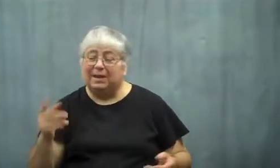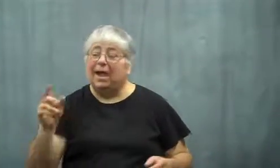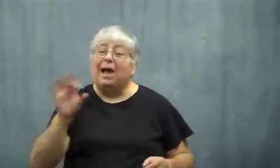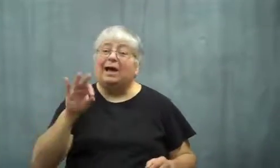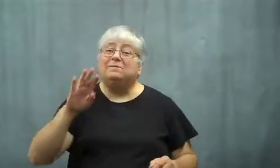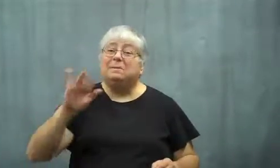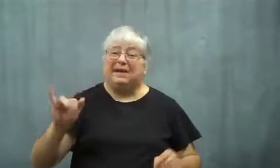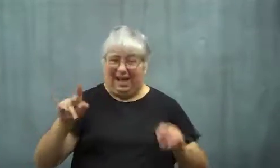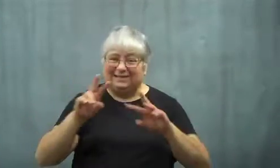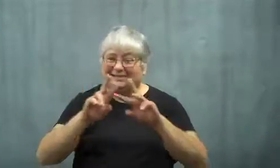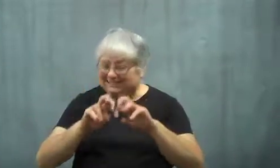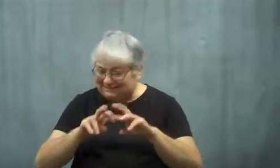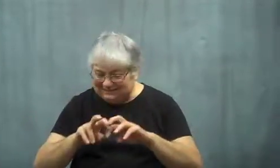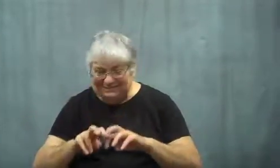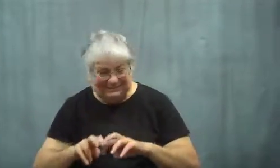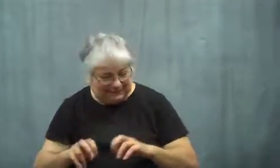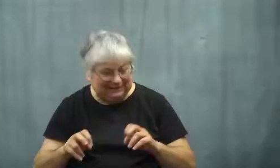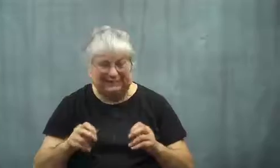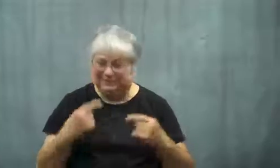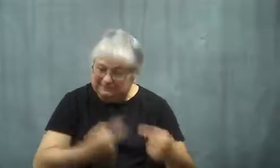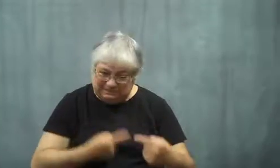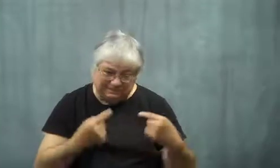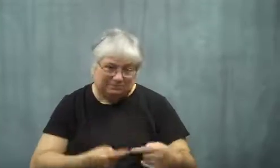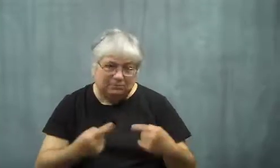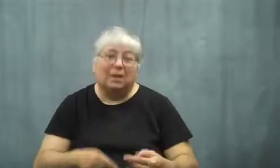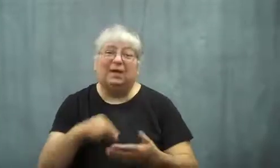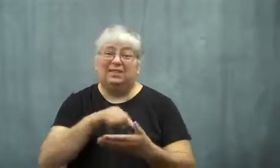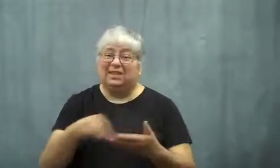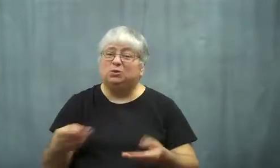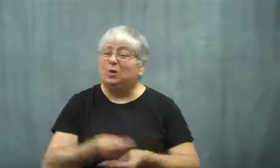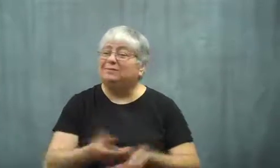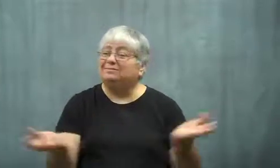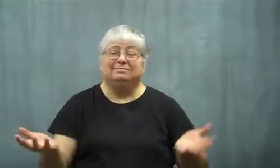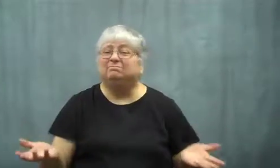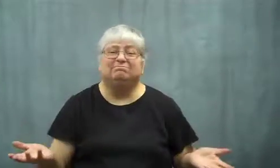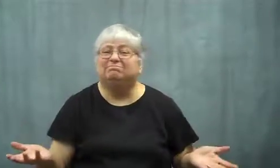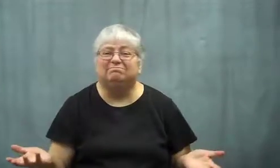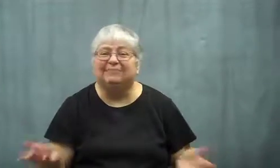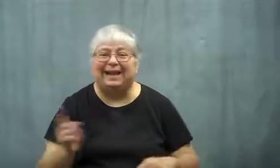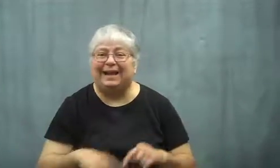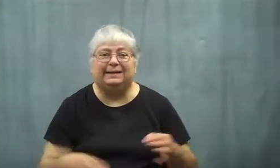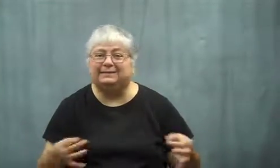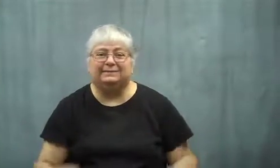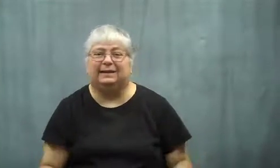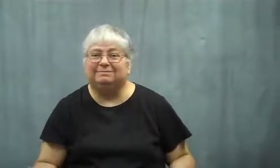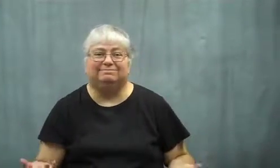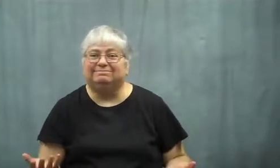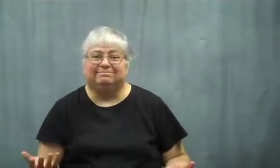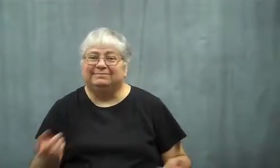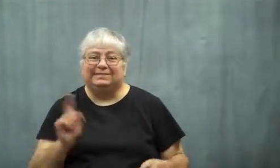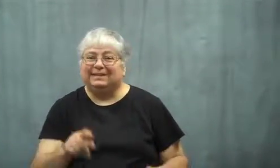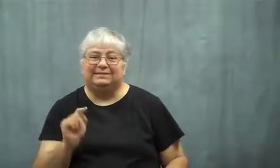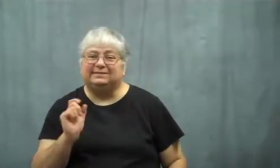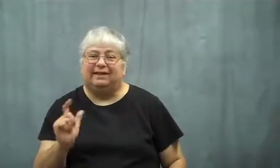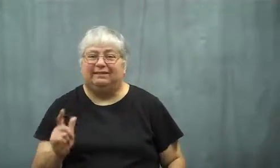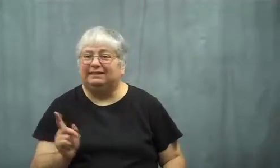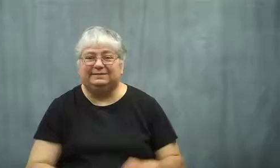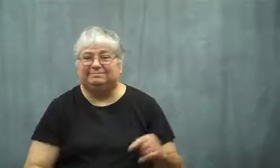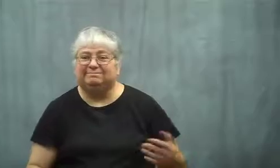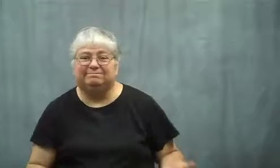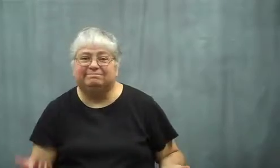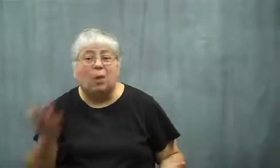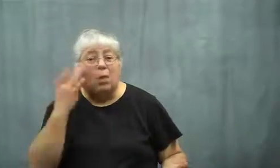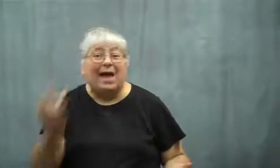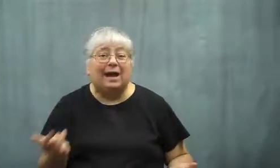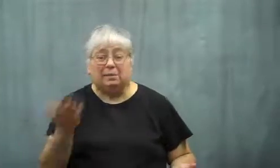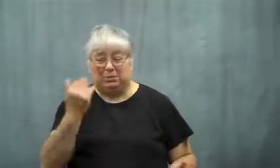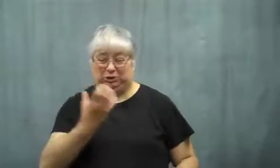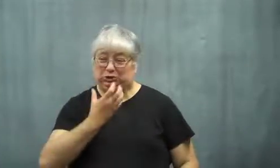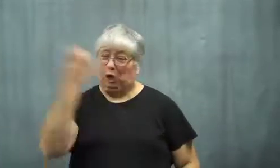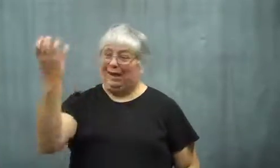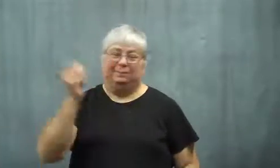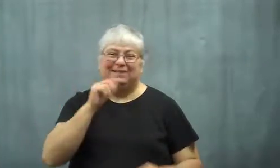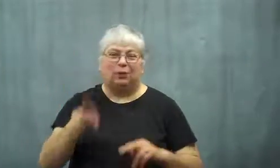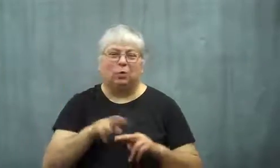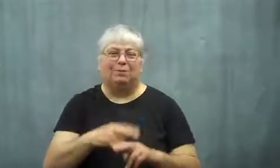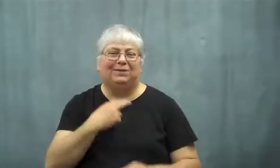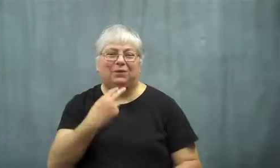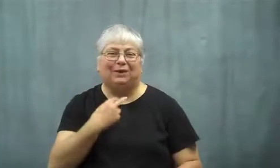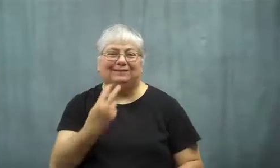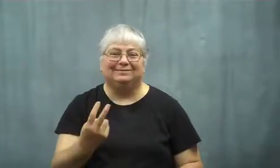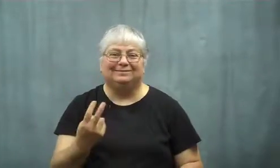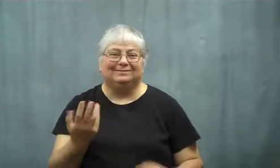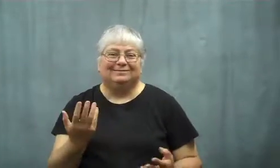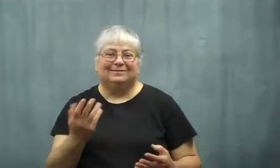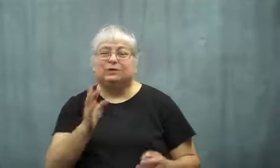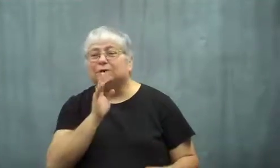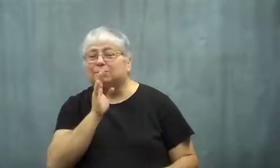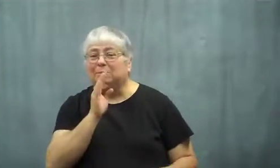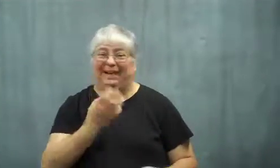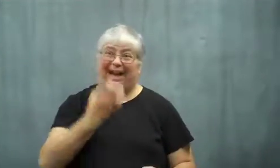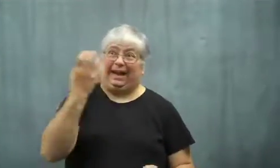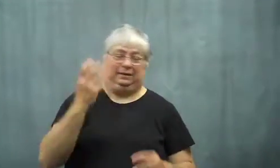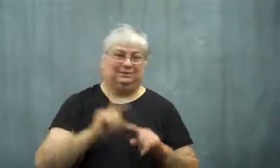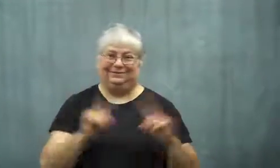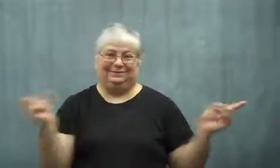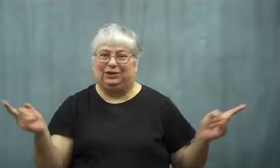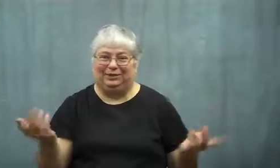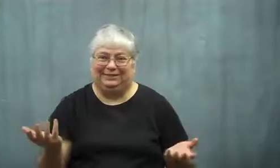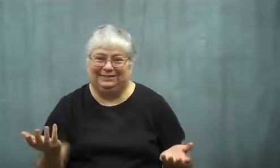The FBI gave it a shot and said this week it couldn't be determined which one it was.